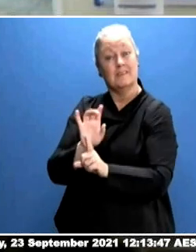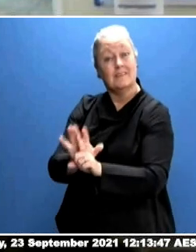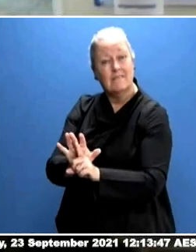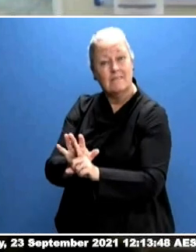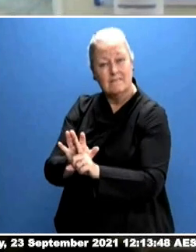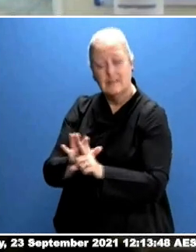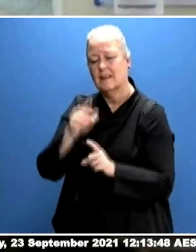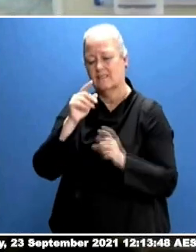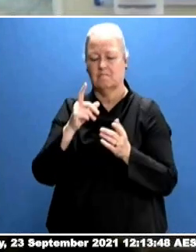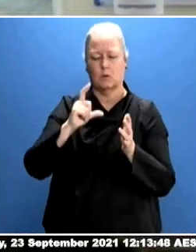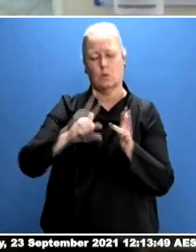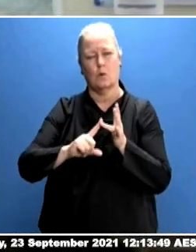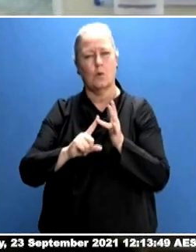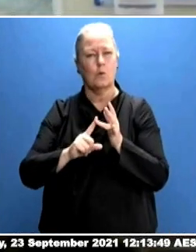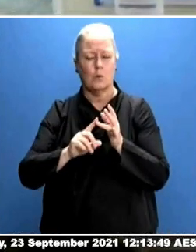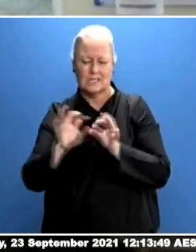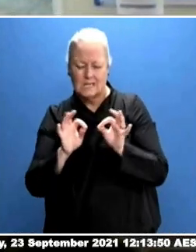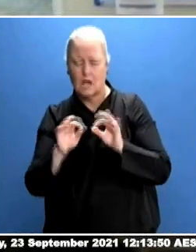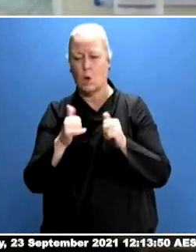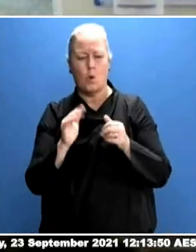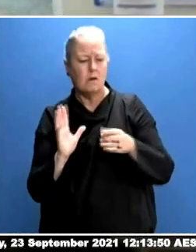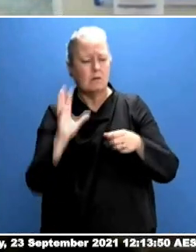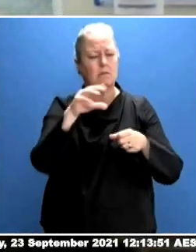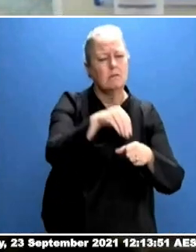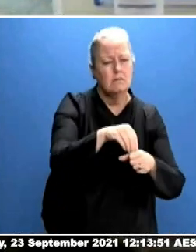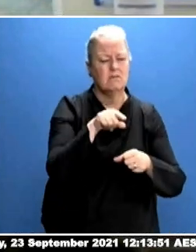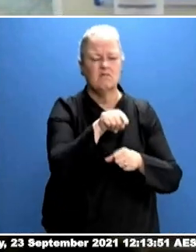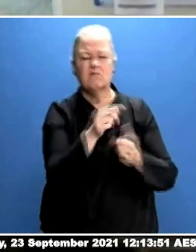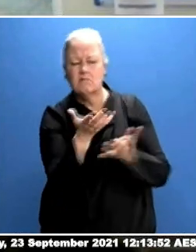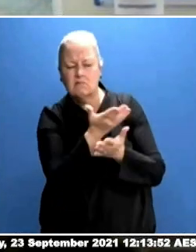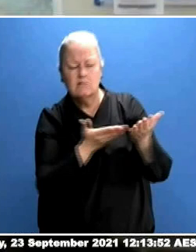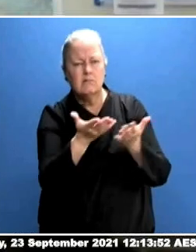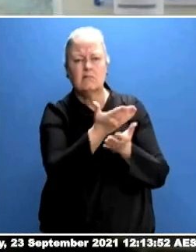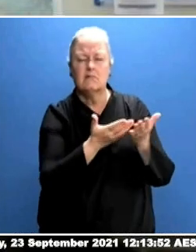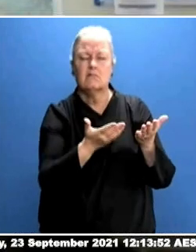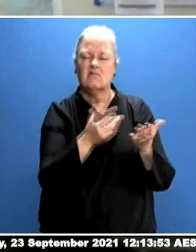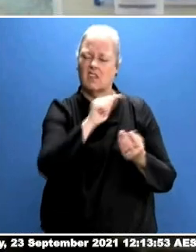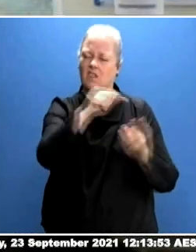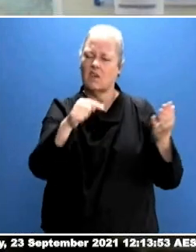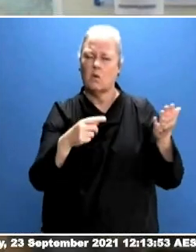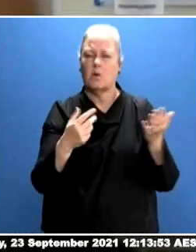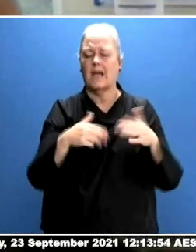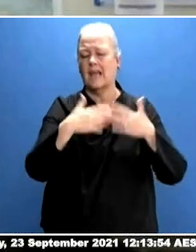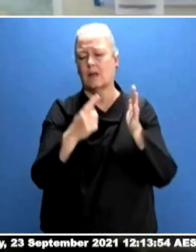or consultation on things such as law reform or policy reform.